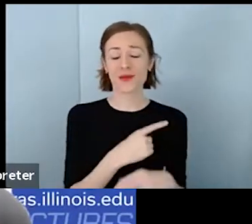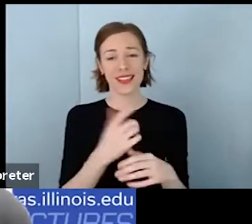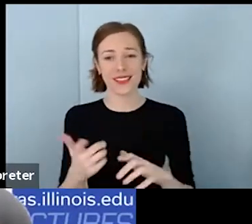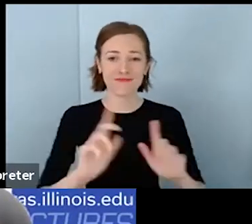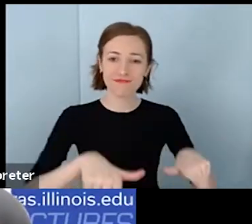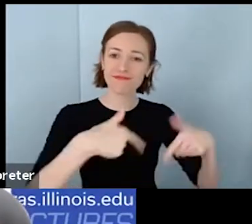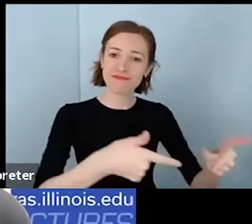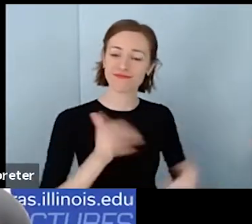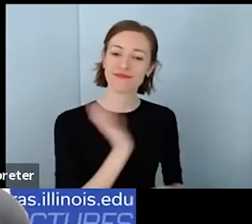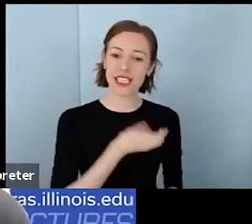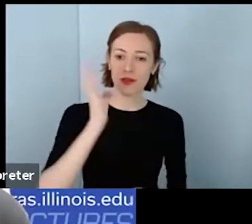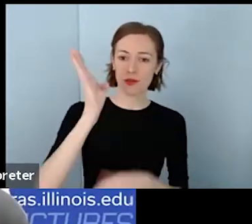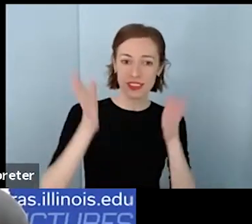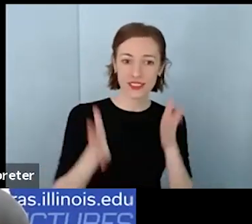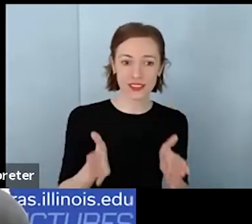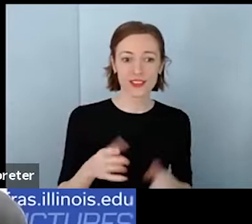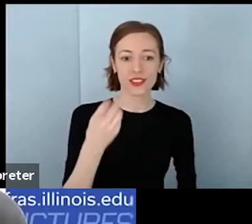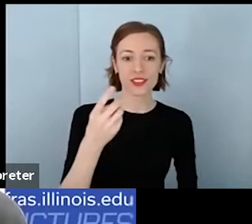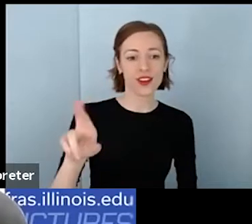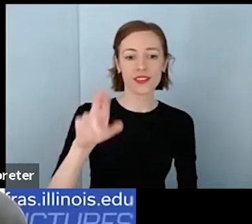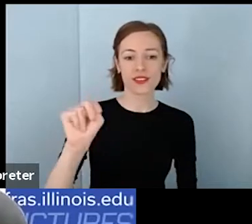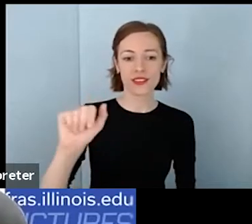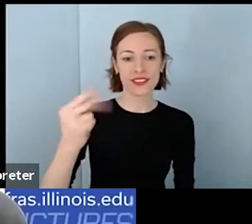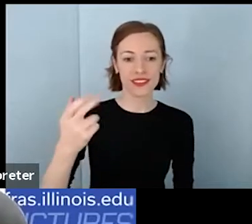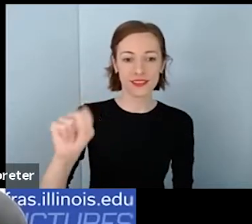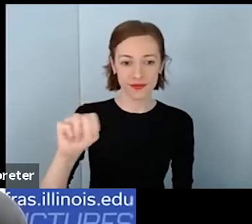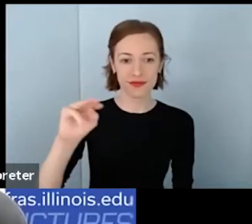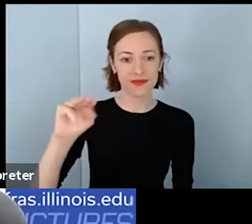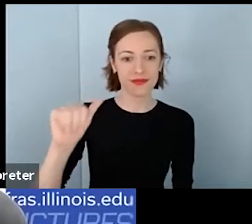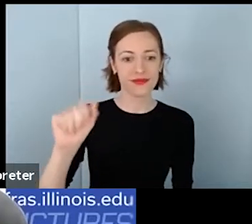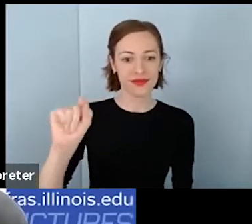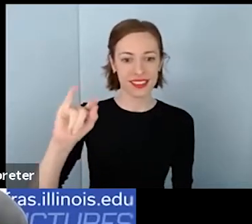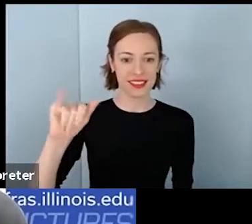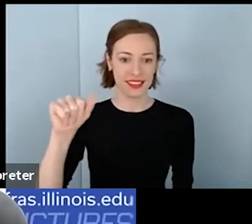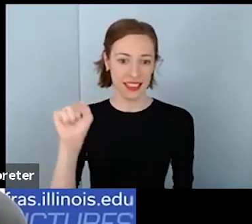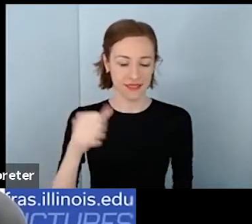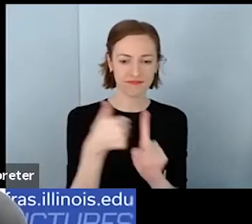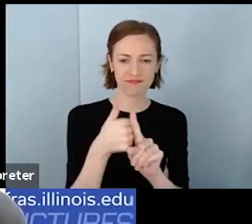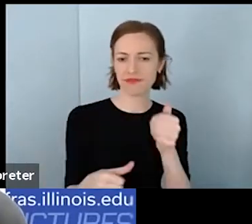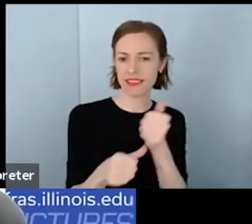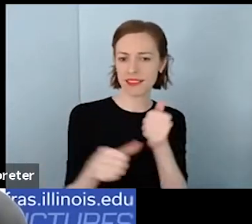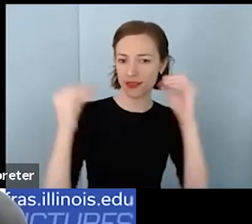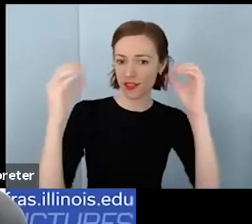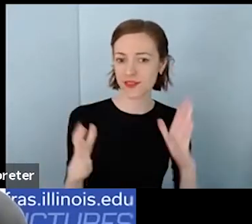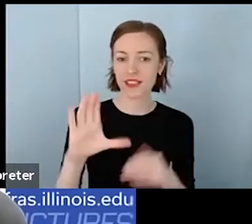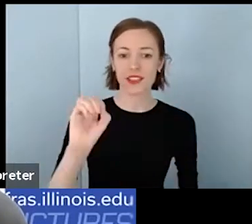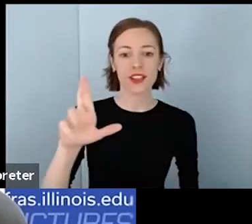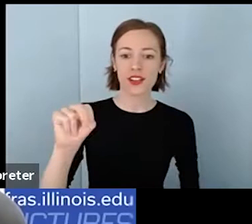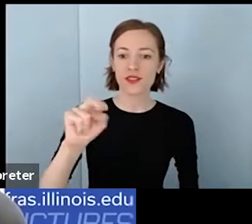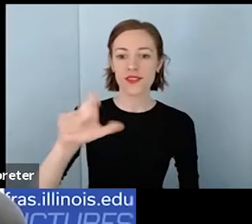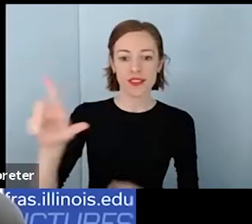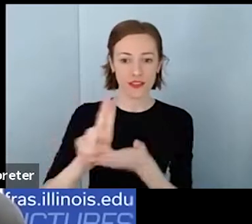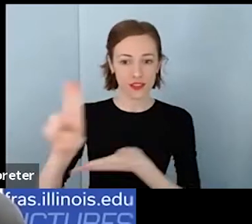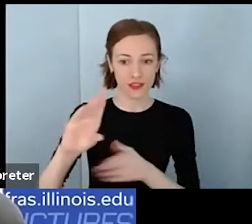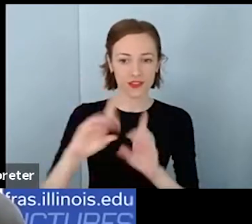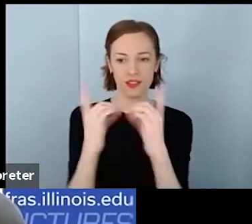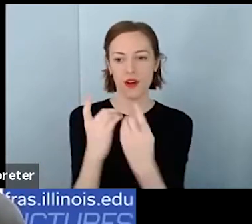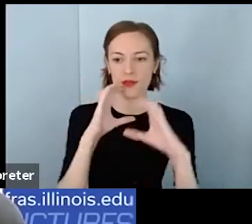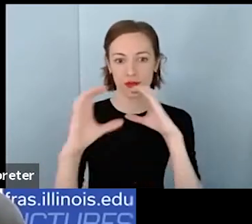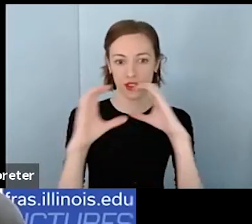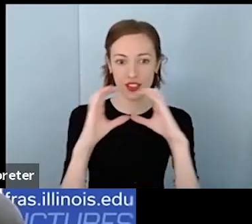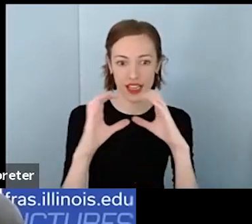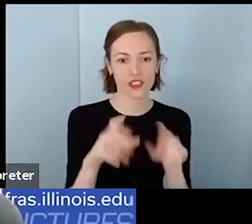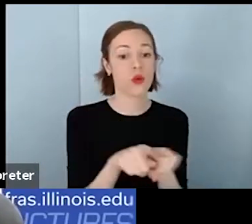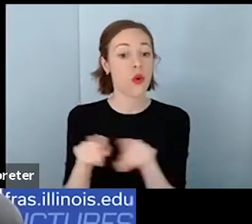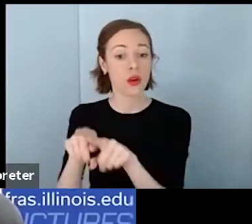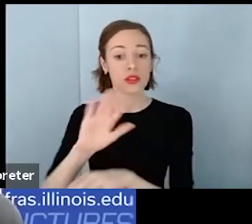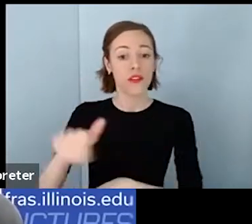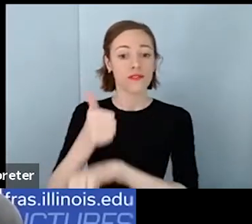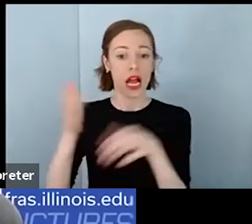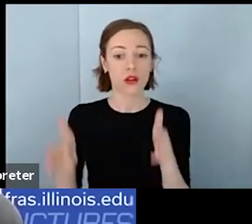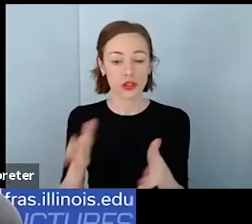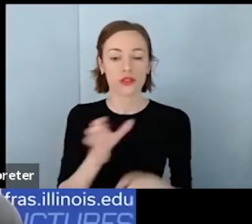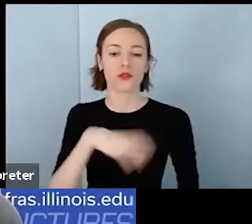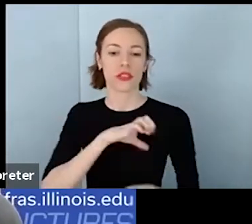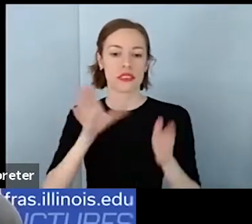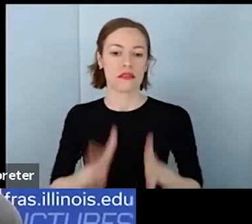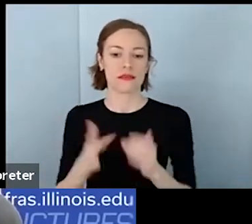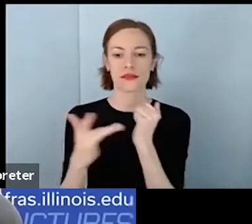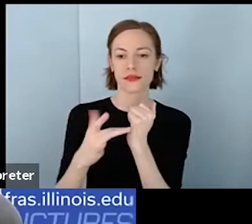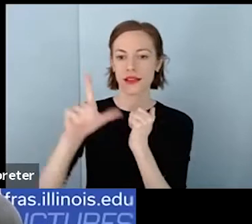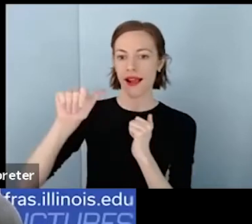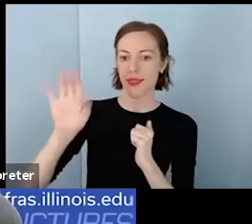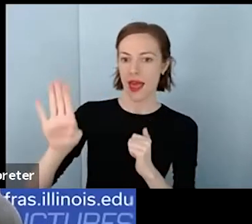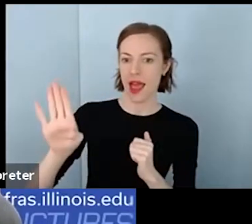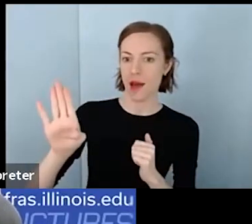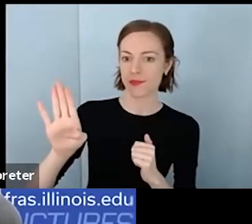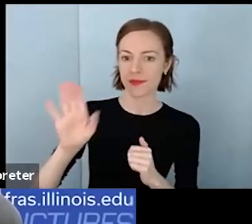Nathan Matias is an assistant professor at the Cornell University Department of Communication. He's also the founder of the citizens and Technology Lab, formerly civil servant.